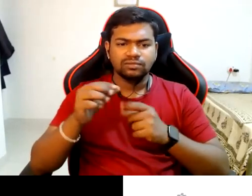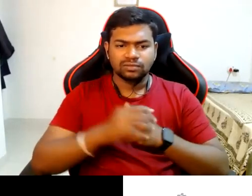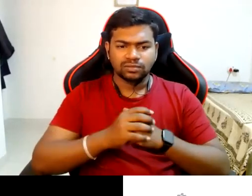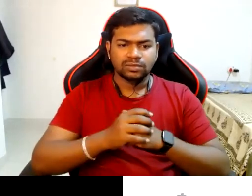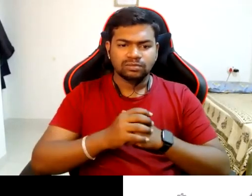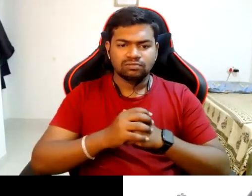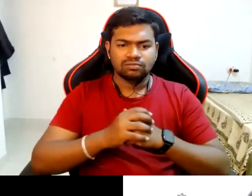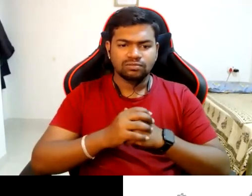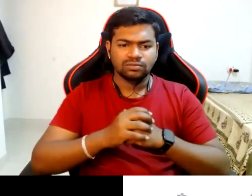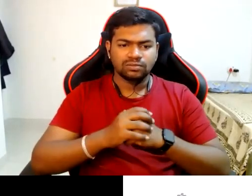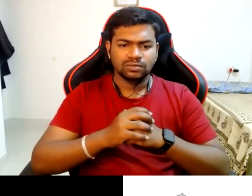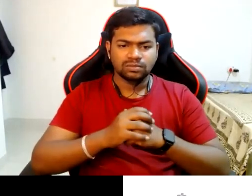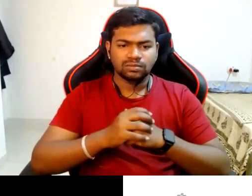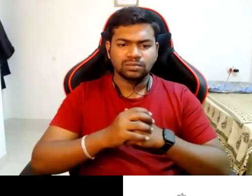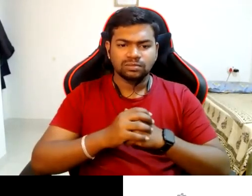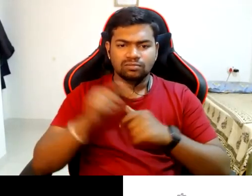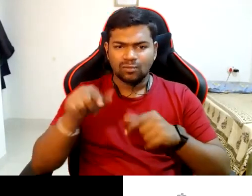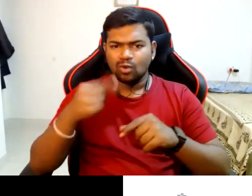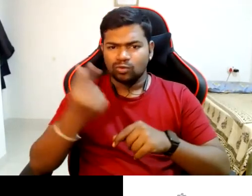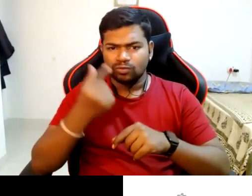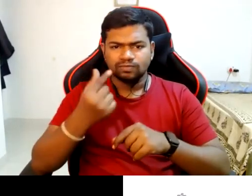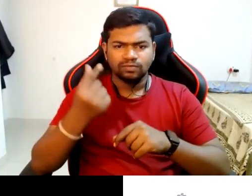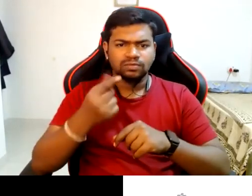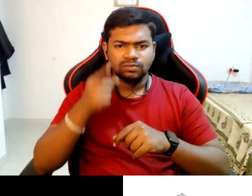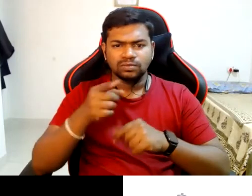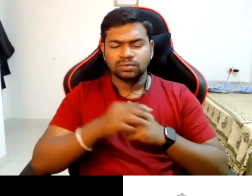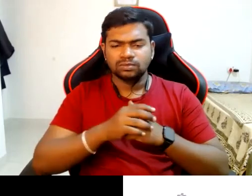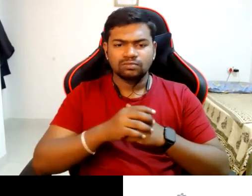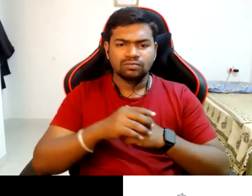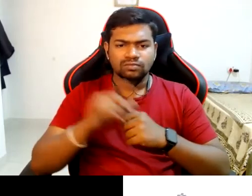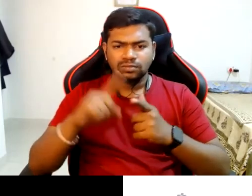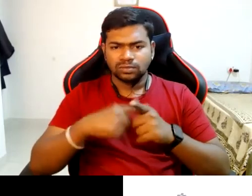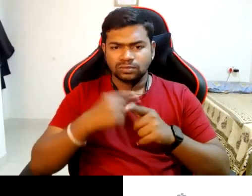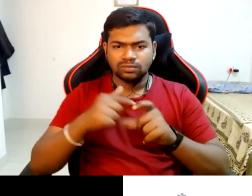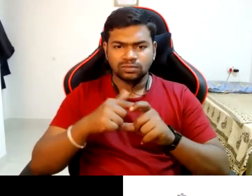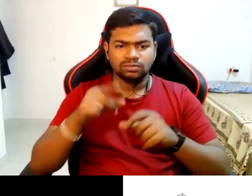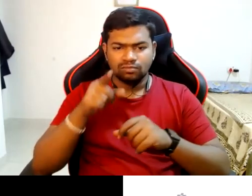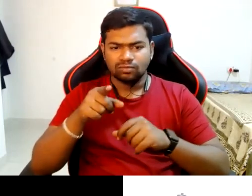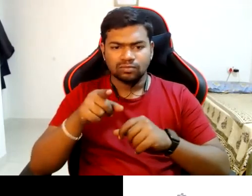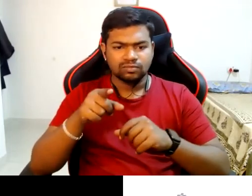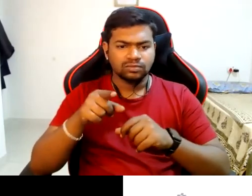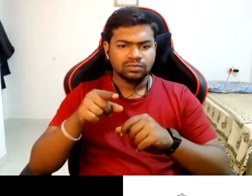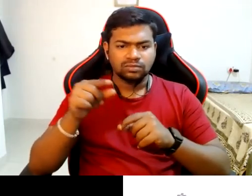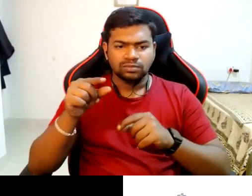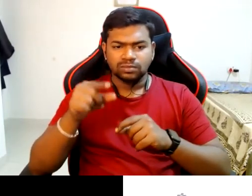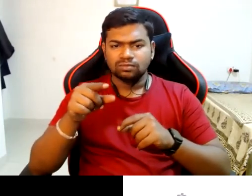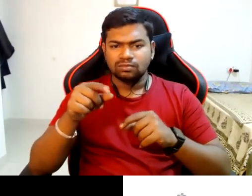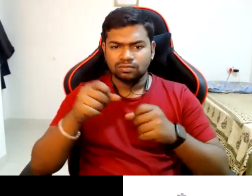Now I'm using the app, in this case in June. The Otter app is showing the caption.